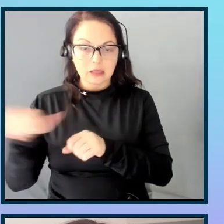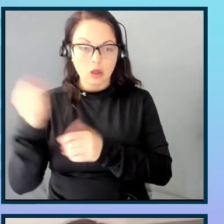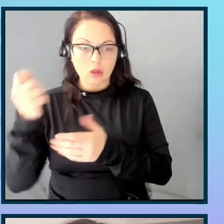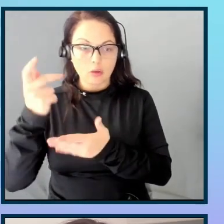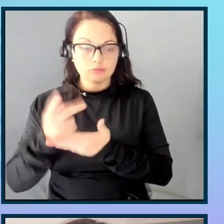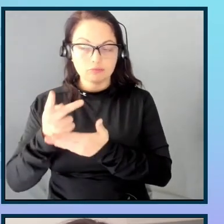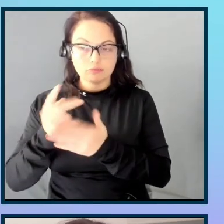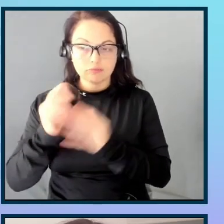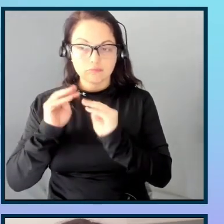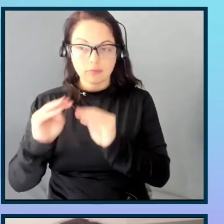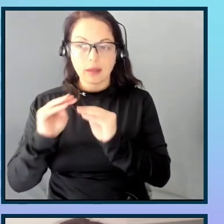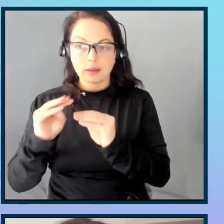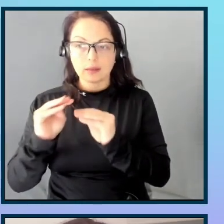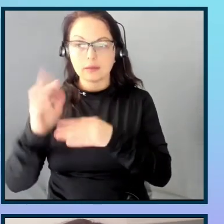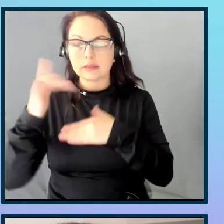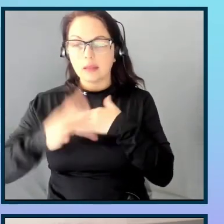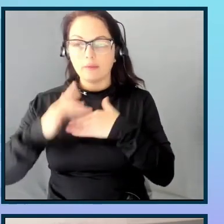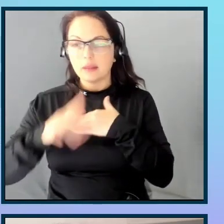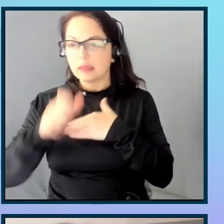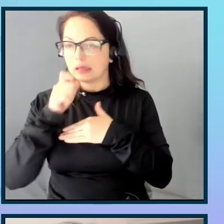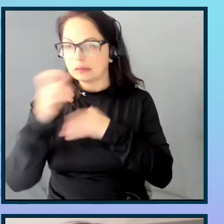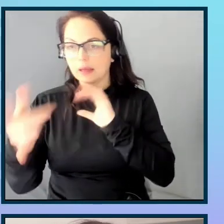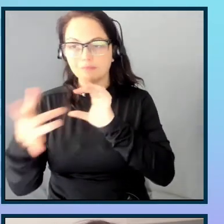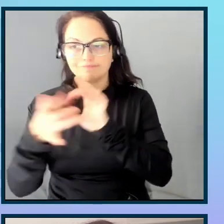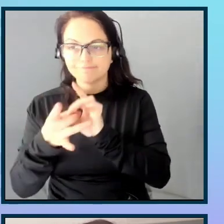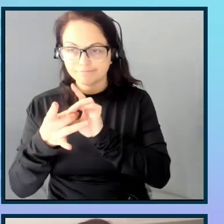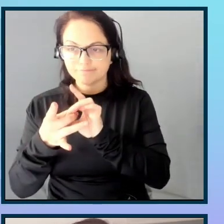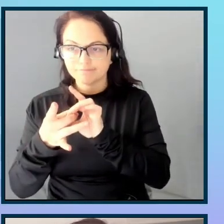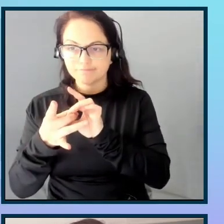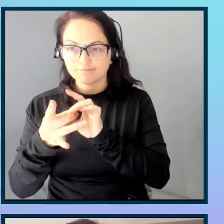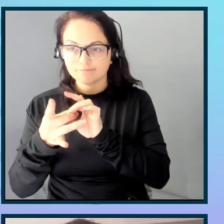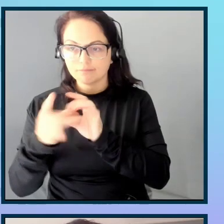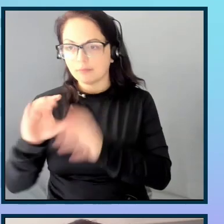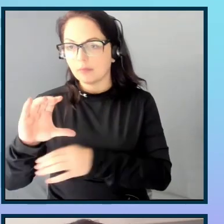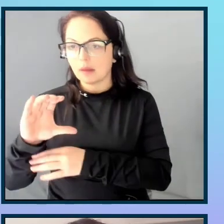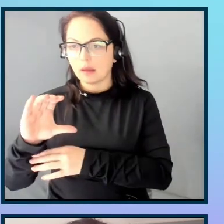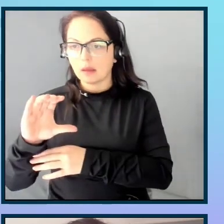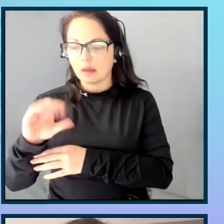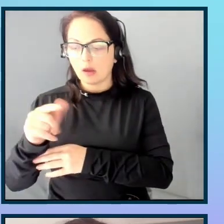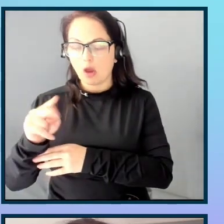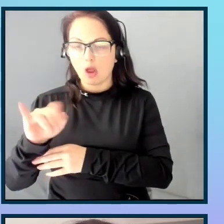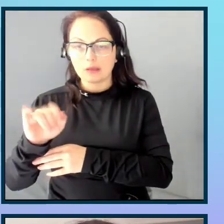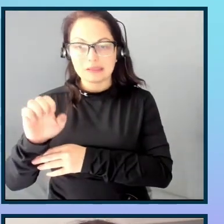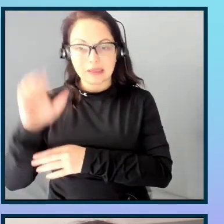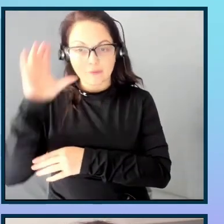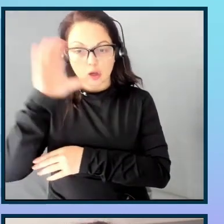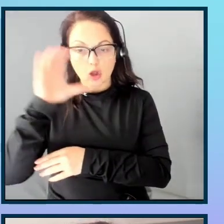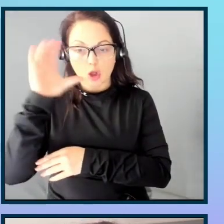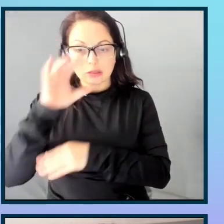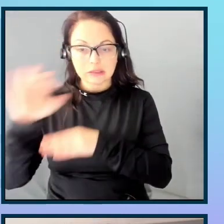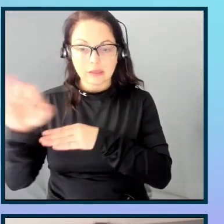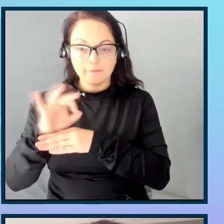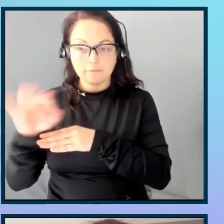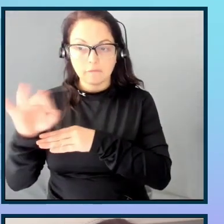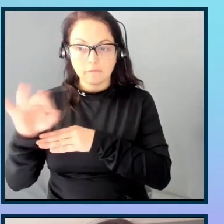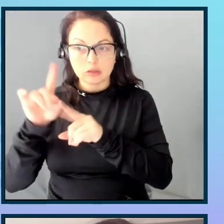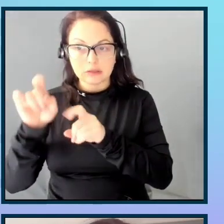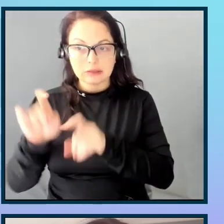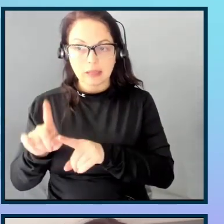that does not rely on the cognitive function test. Any cognitive function test. You can think of something like do a calculation.